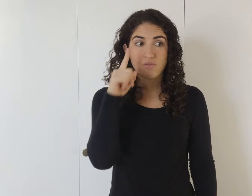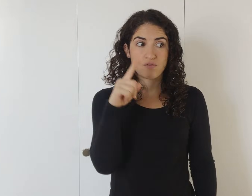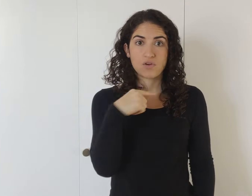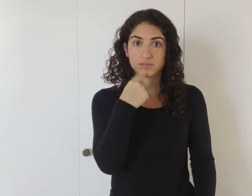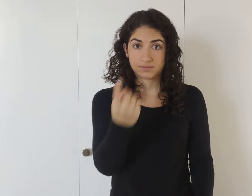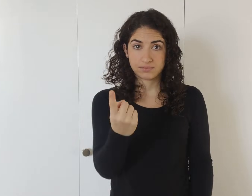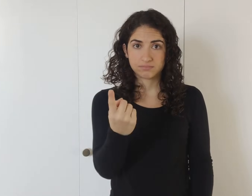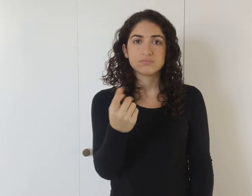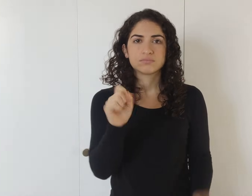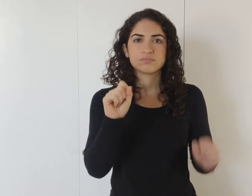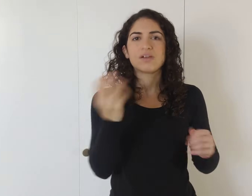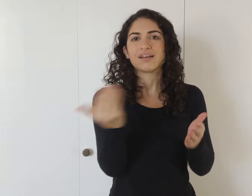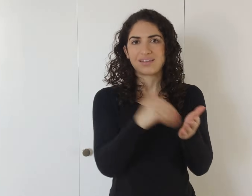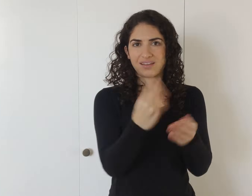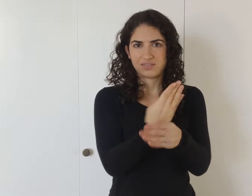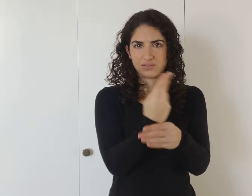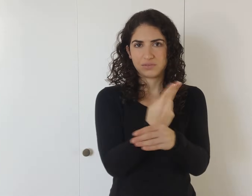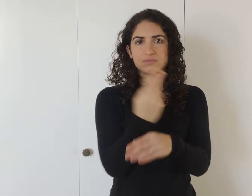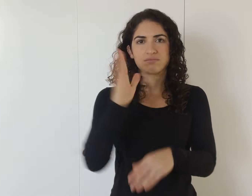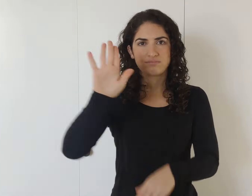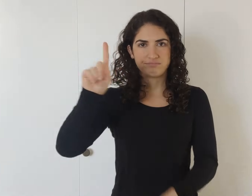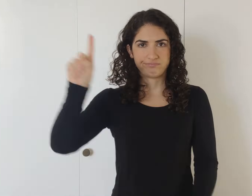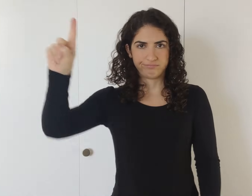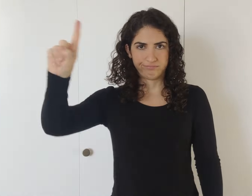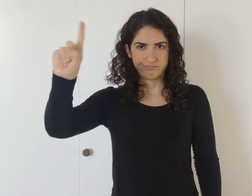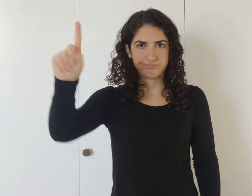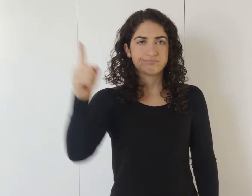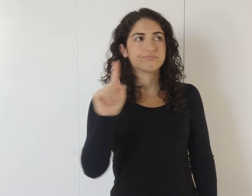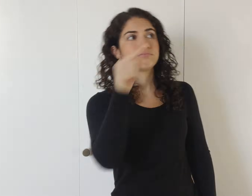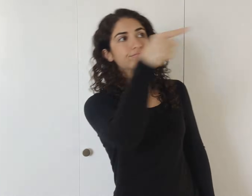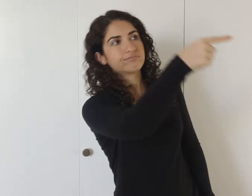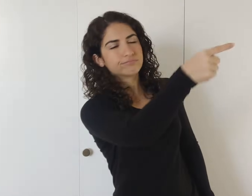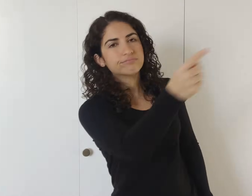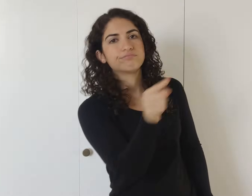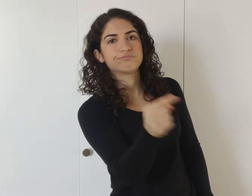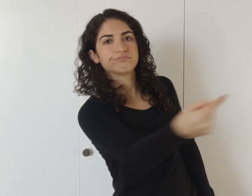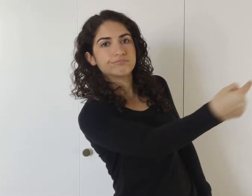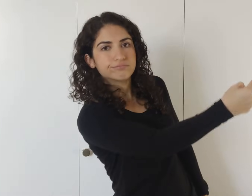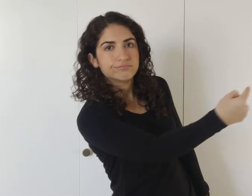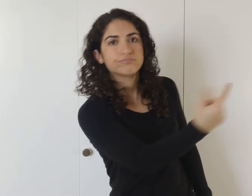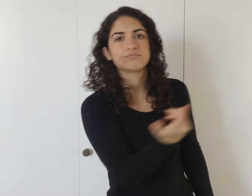And for telling, again you can use the index finger to point.